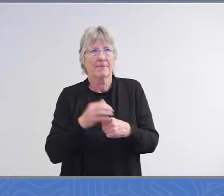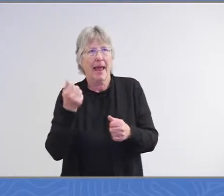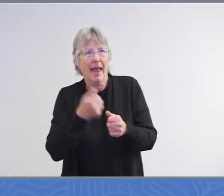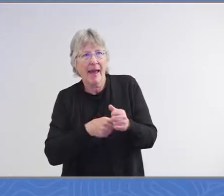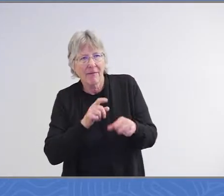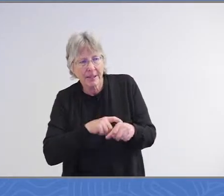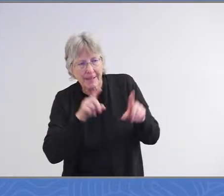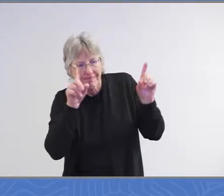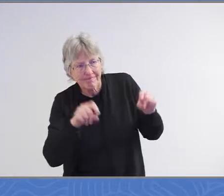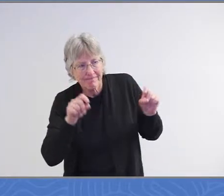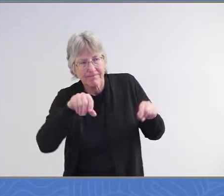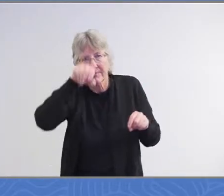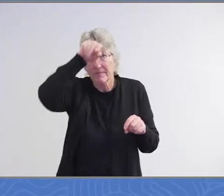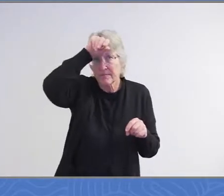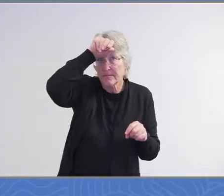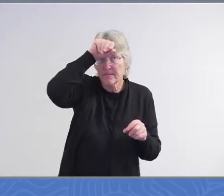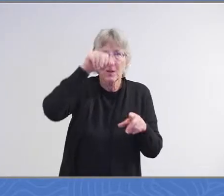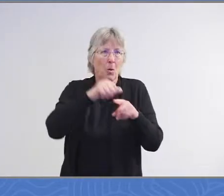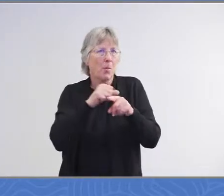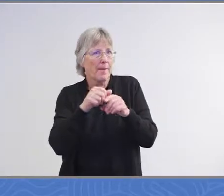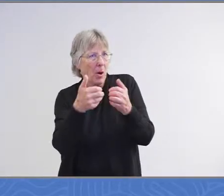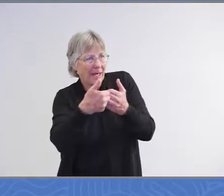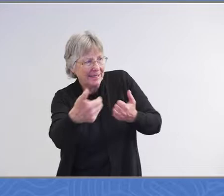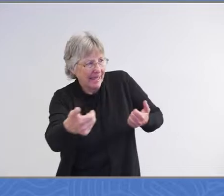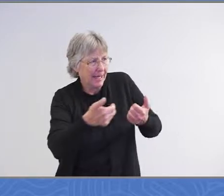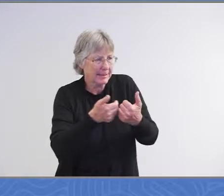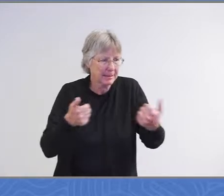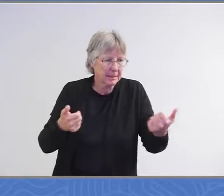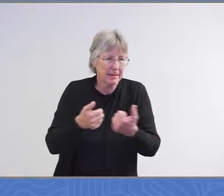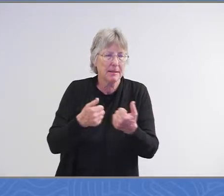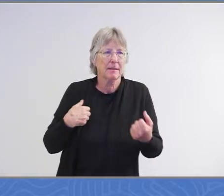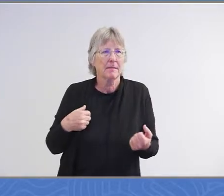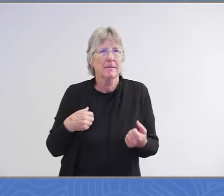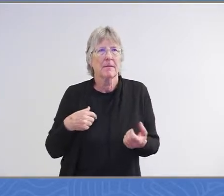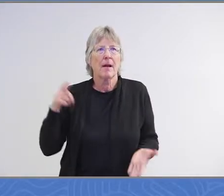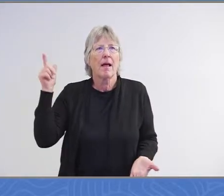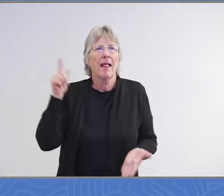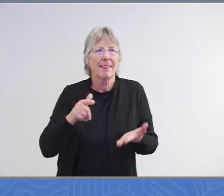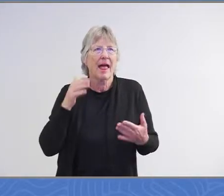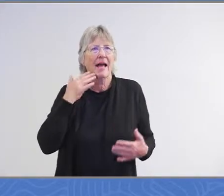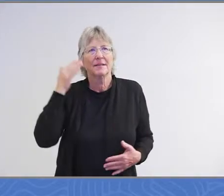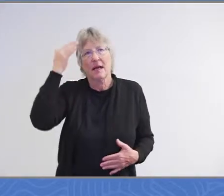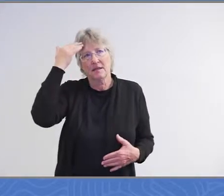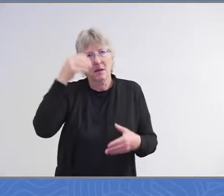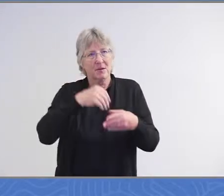we practice social distancing and we minimize the number of adults in the classroom